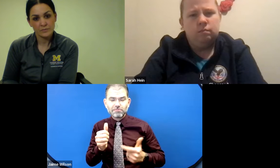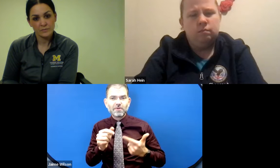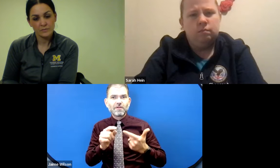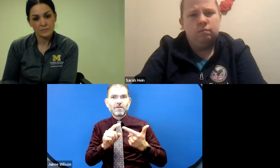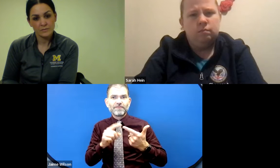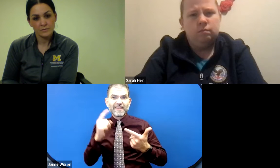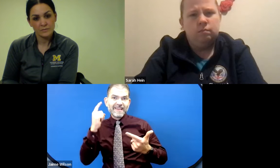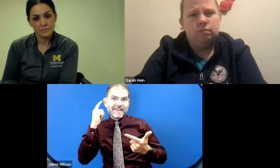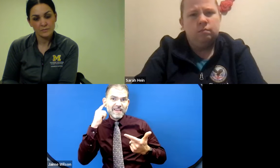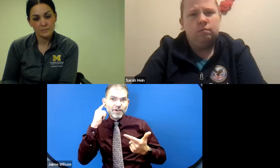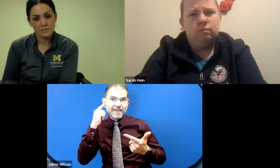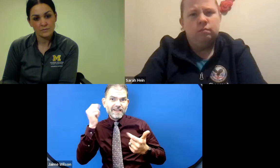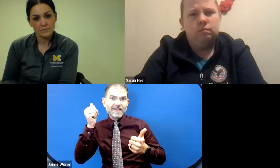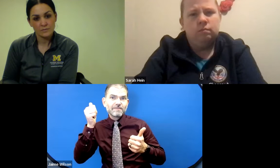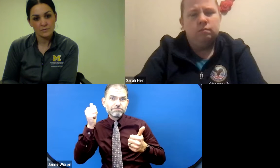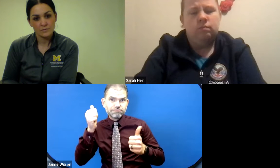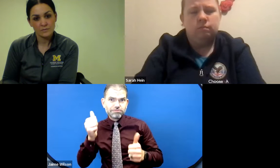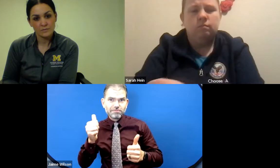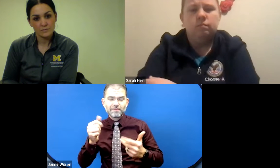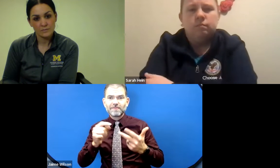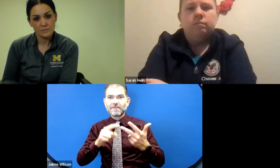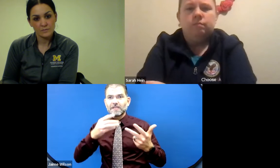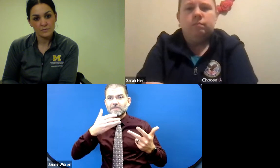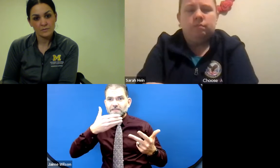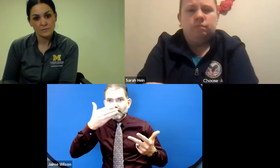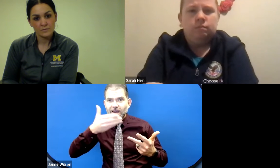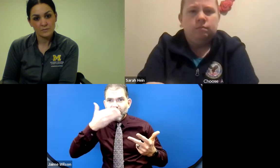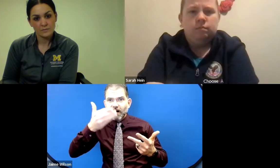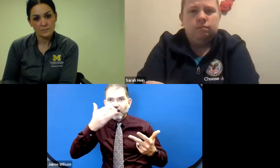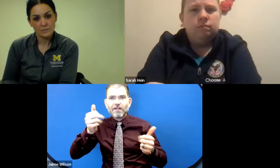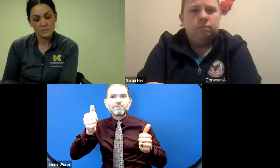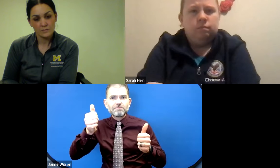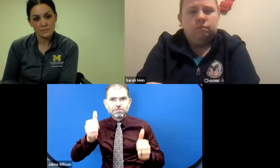ASL Interpreter: our taste, our ability to tasting, declines our ability to here